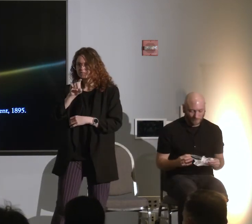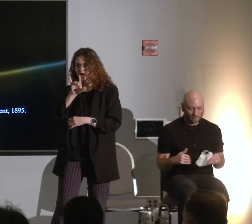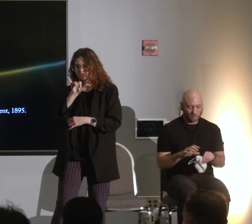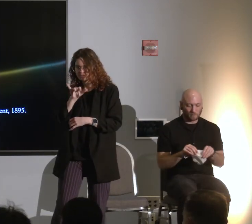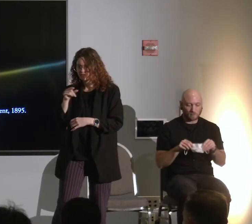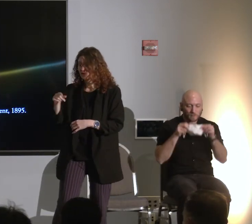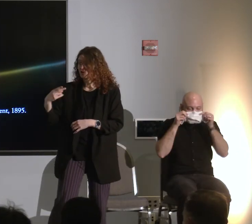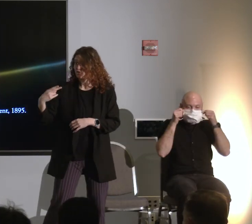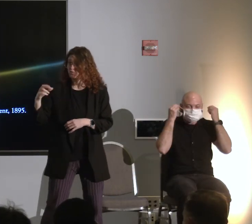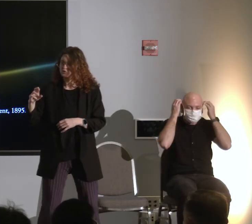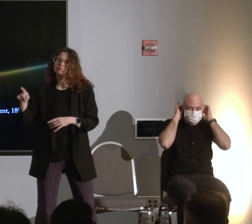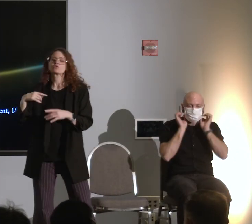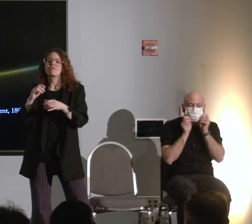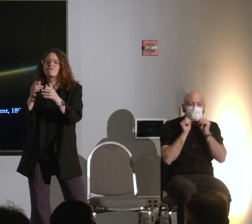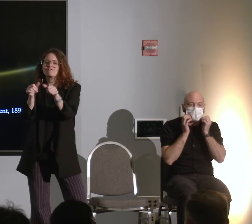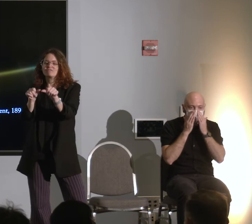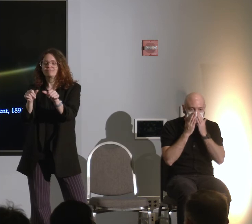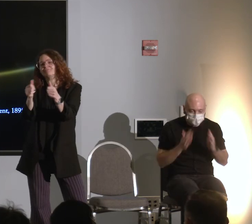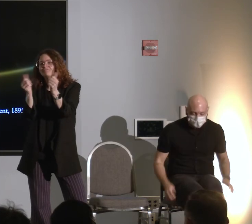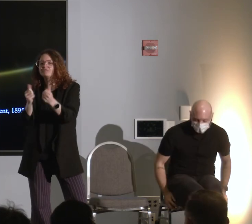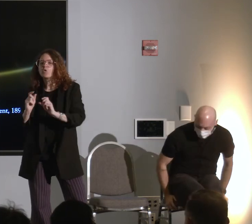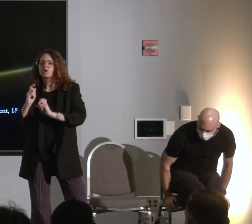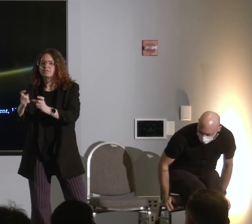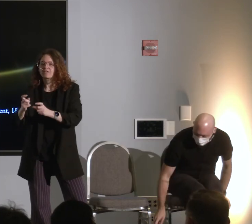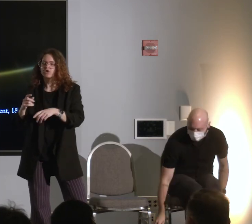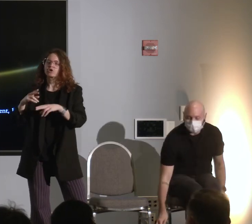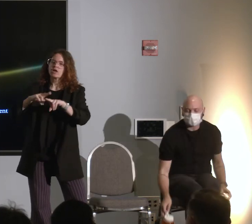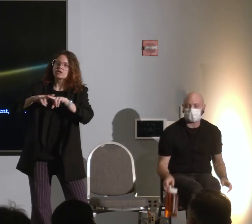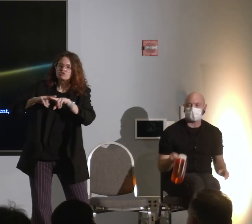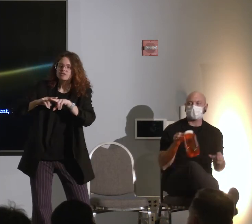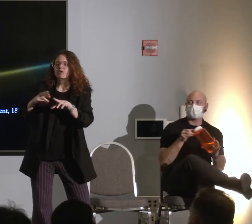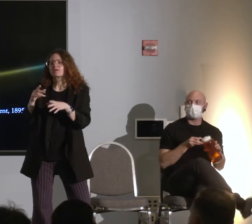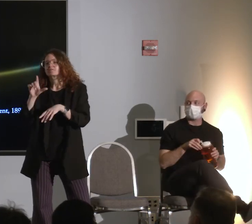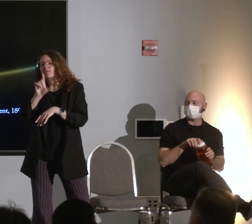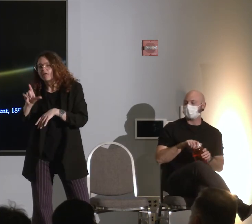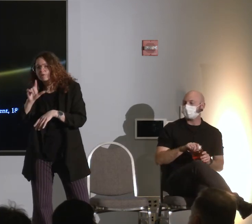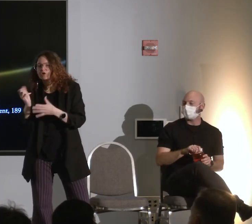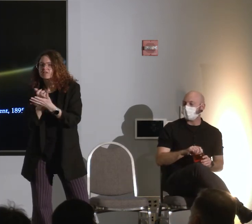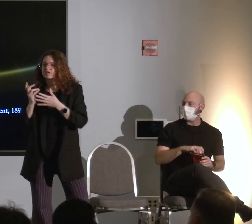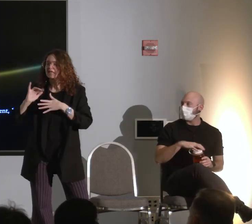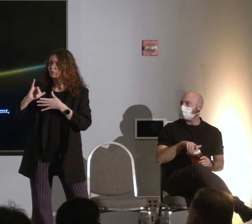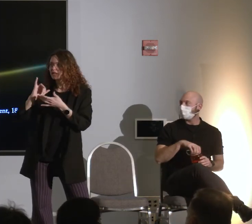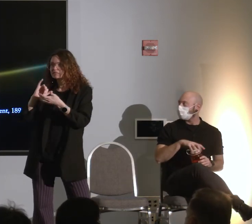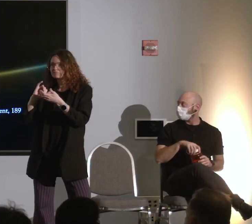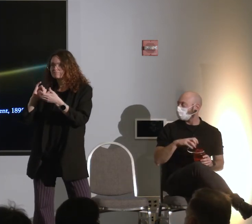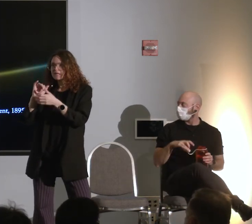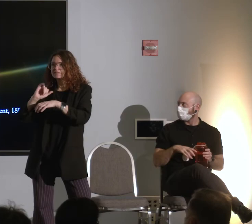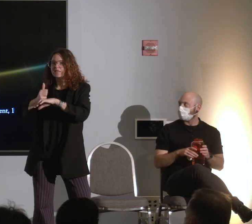His rail stations, libraries, commercial buildings and open planned houses redefined how Americans thought about buildings.